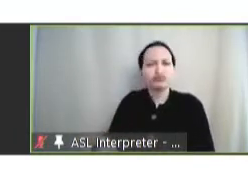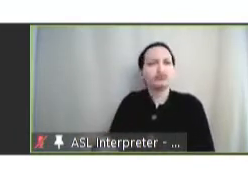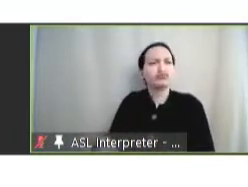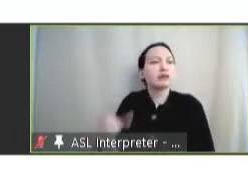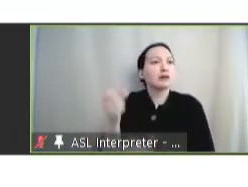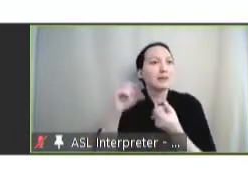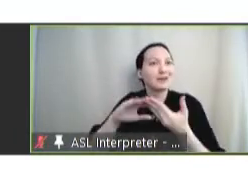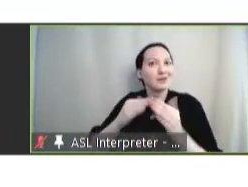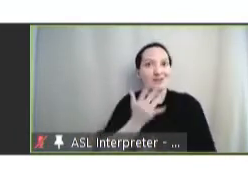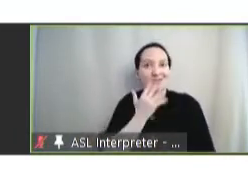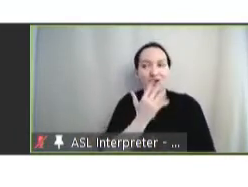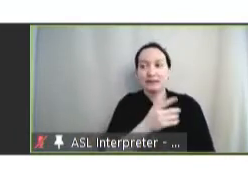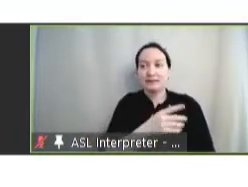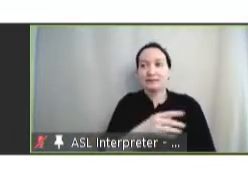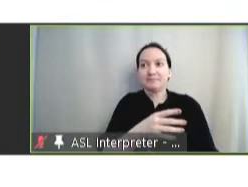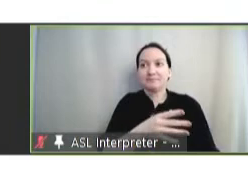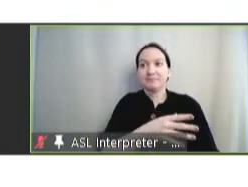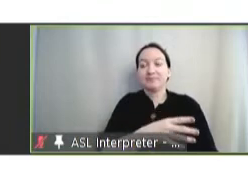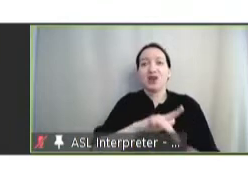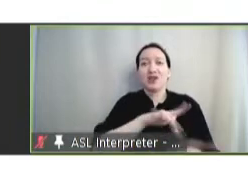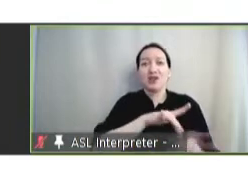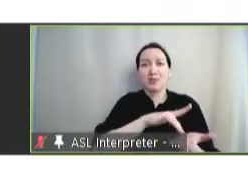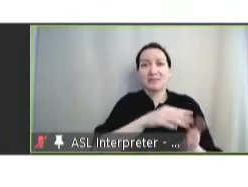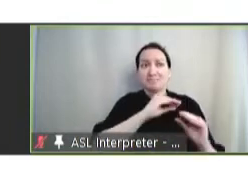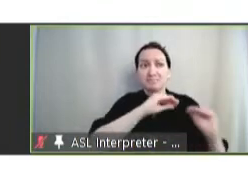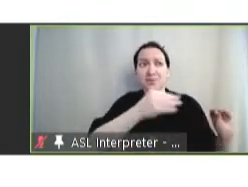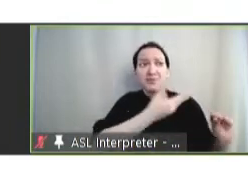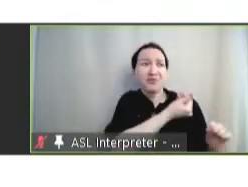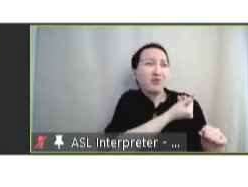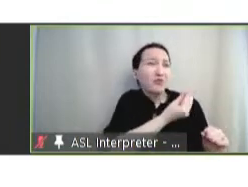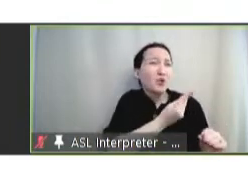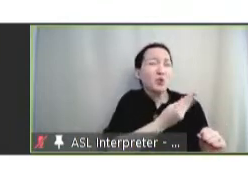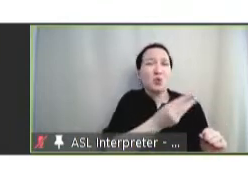color are located in pharmacy deserts where there are few Chain Drugstores. And then,